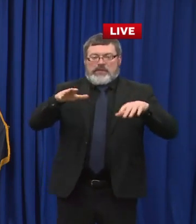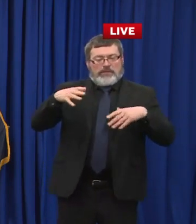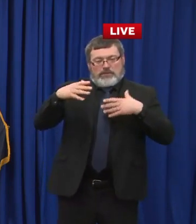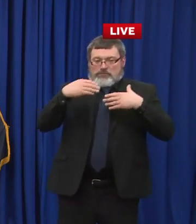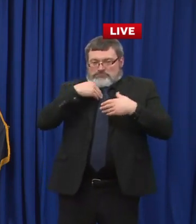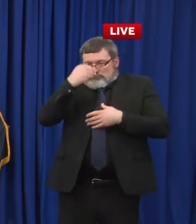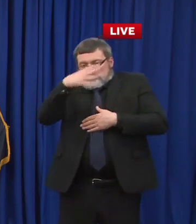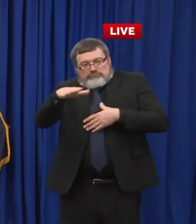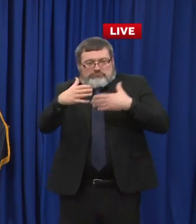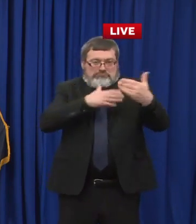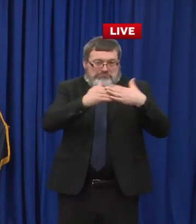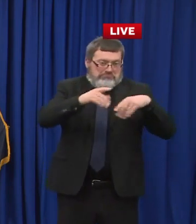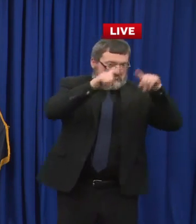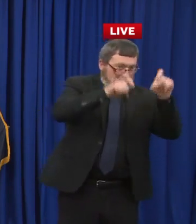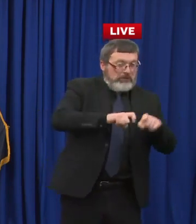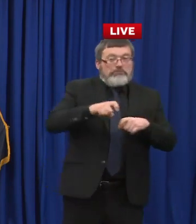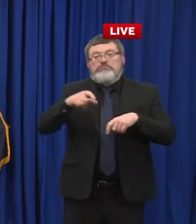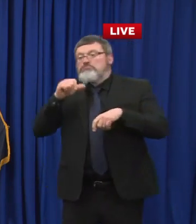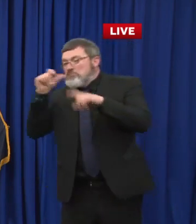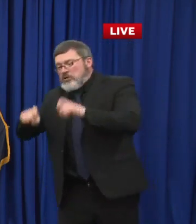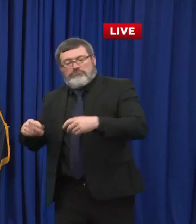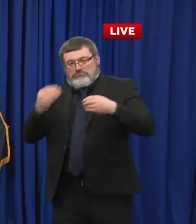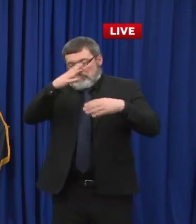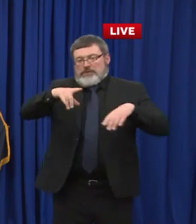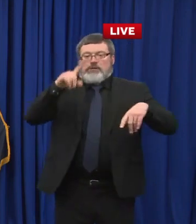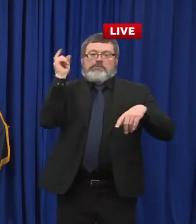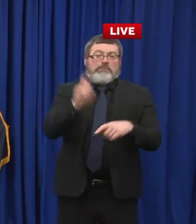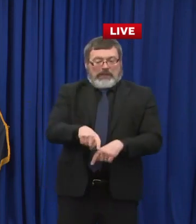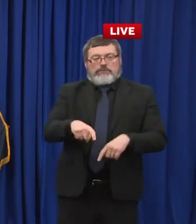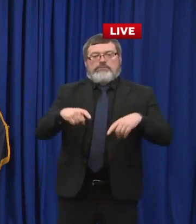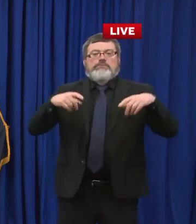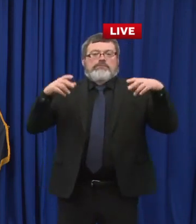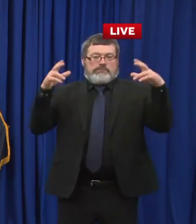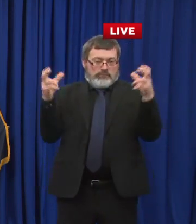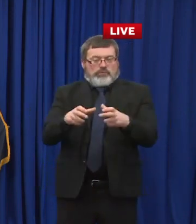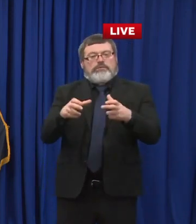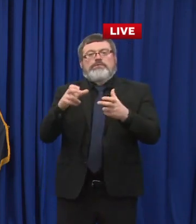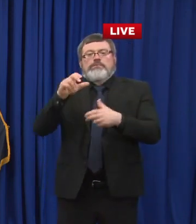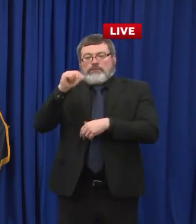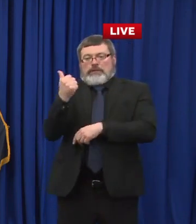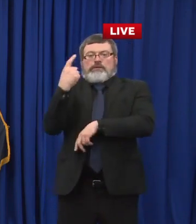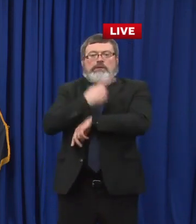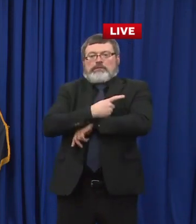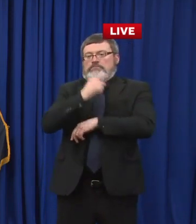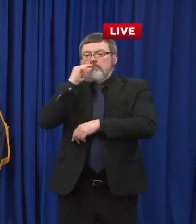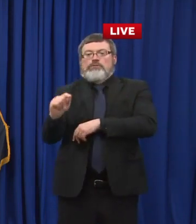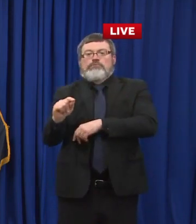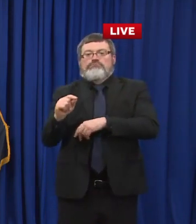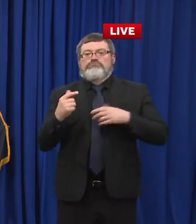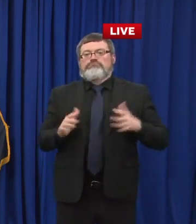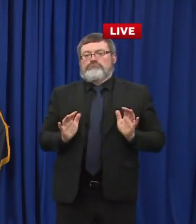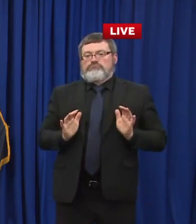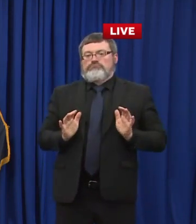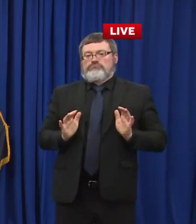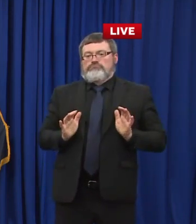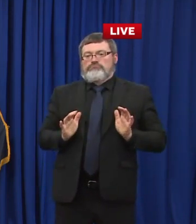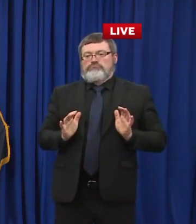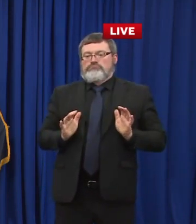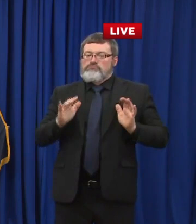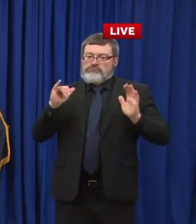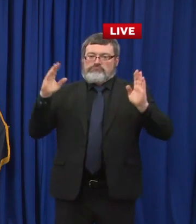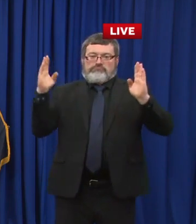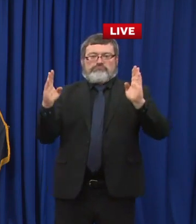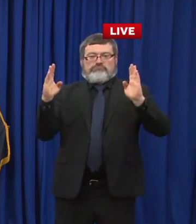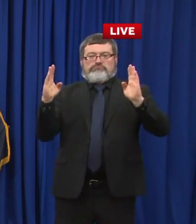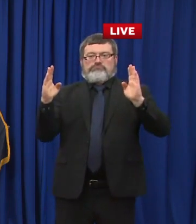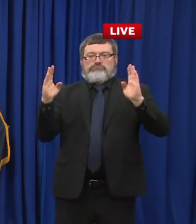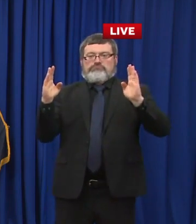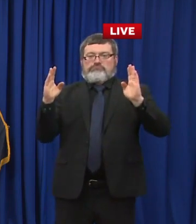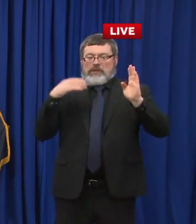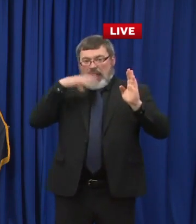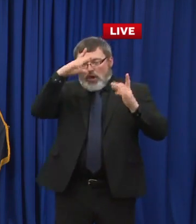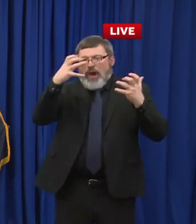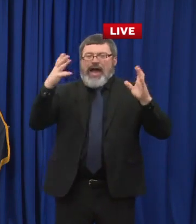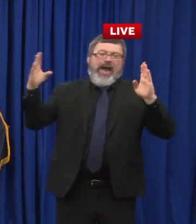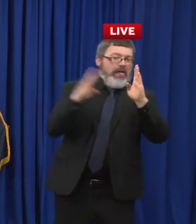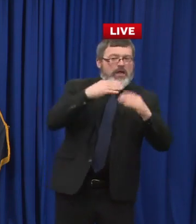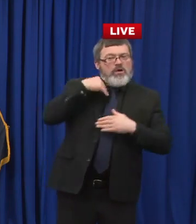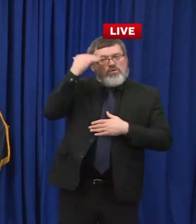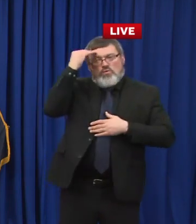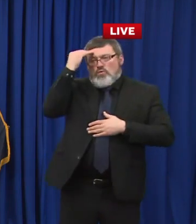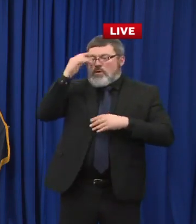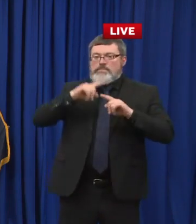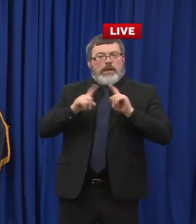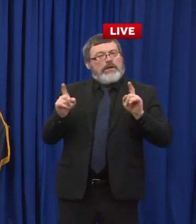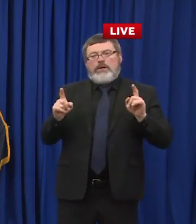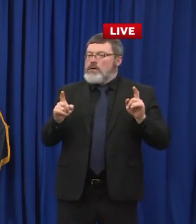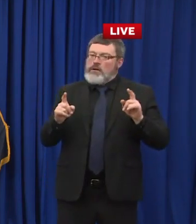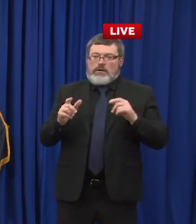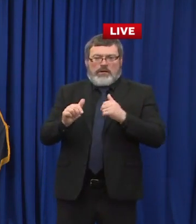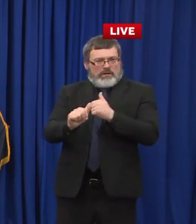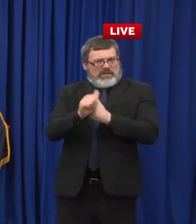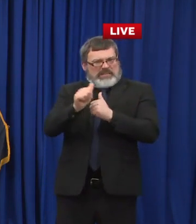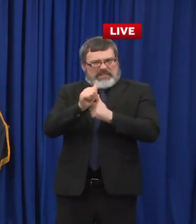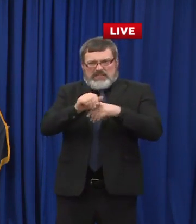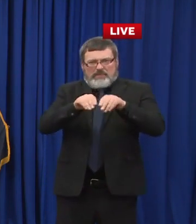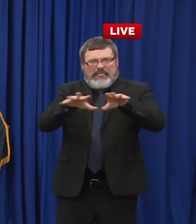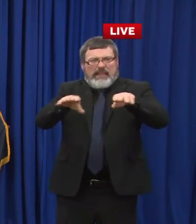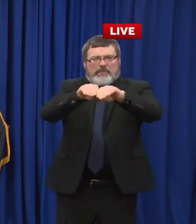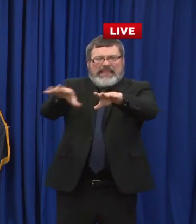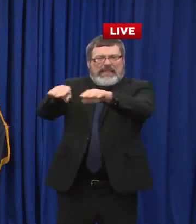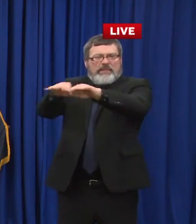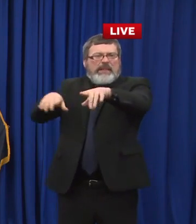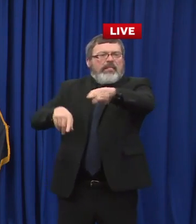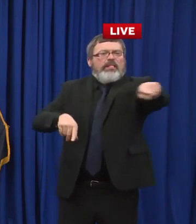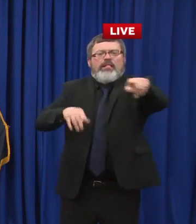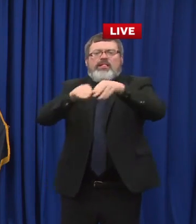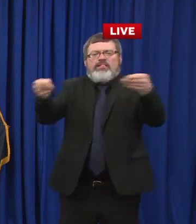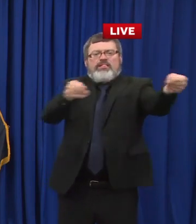LOGISTICALLY, THE ABILITY TO TEST EVERYBODY EXPOSED TO 20 -- TO COVID-19 IS LIMITED, BUT THE POINT IS, WITH EACH OF THESE DECREASES IN THE QUARANTINE PERIOD IS ASSOCIATED WITH AN